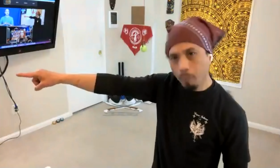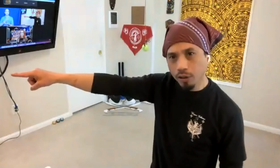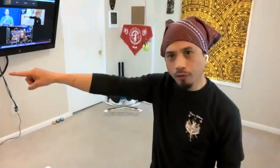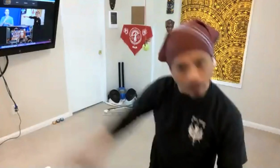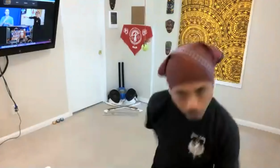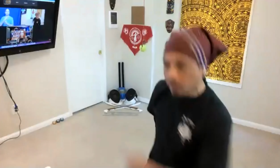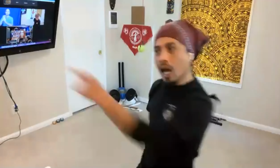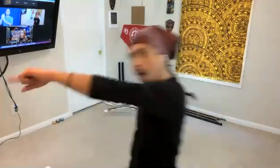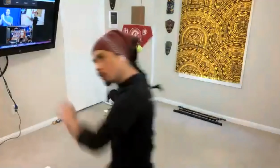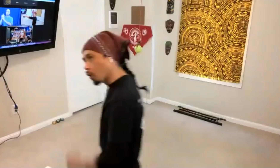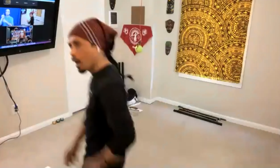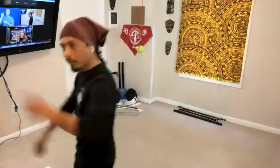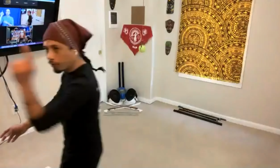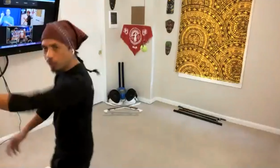PHILIPPINES? I'M GOING TO GO THERE AND